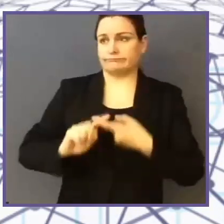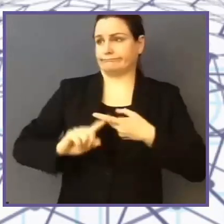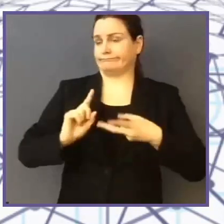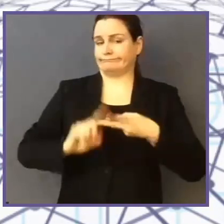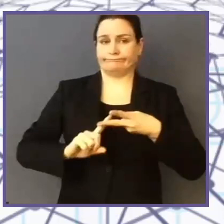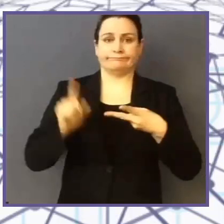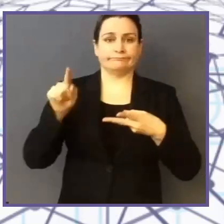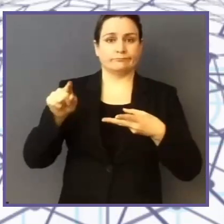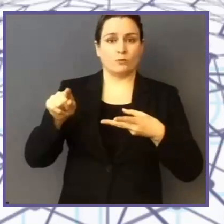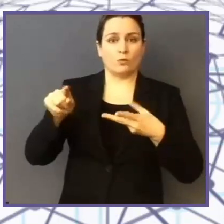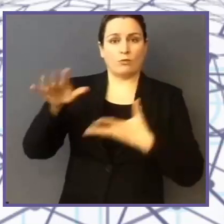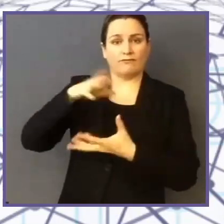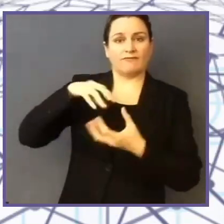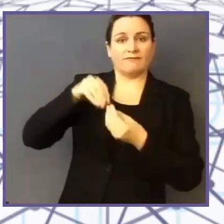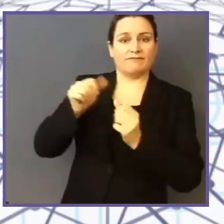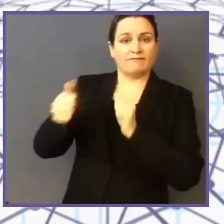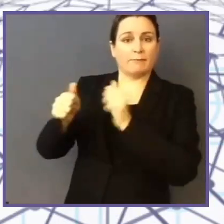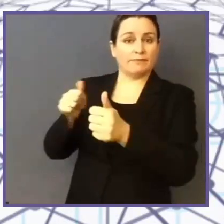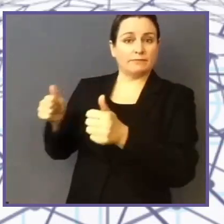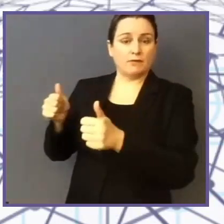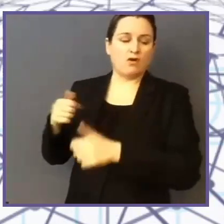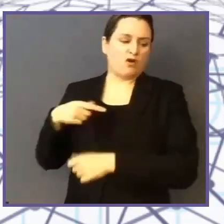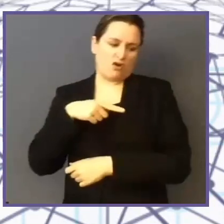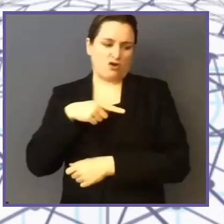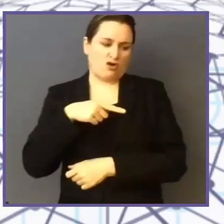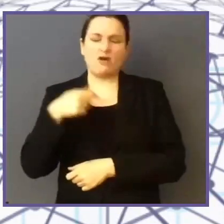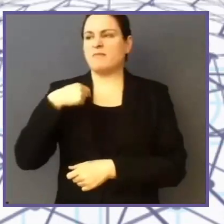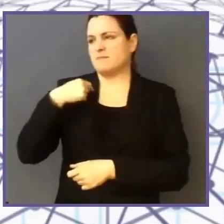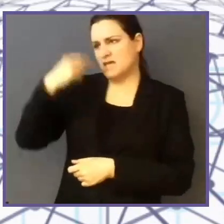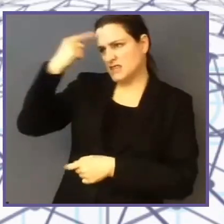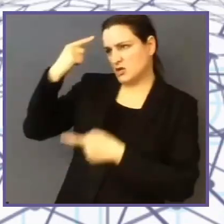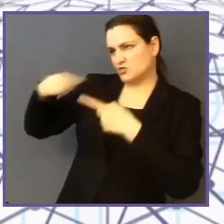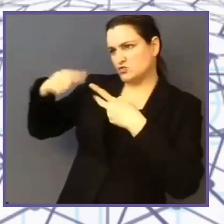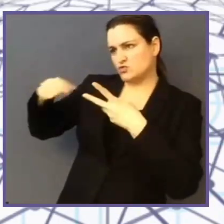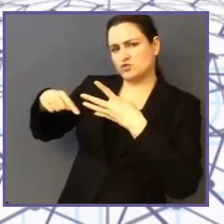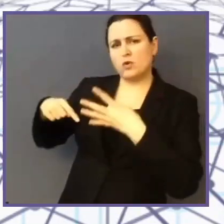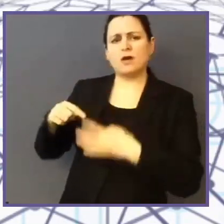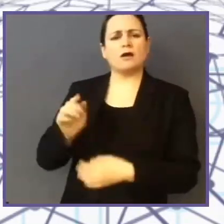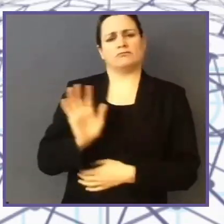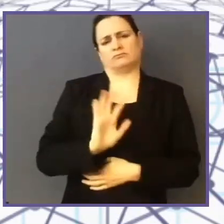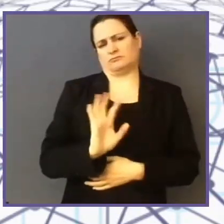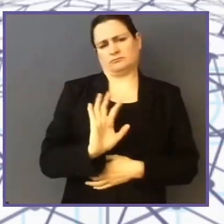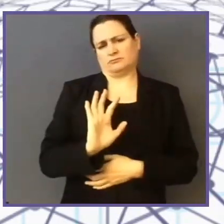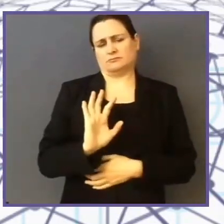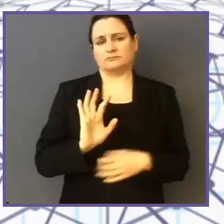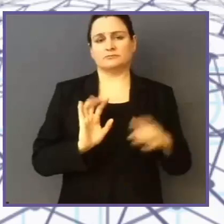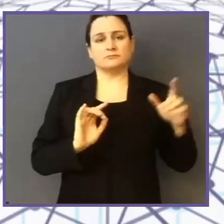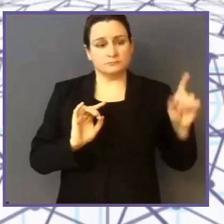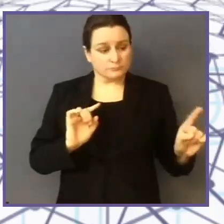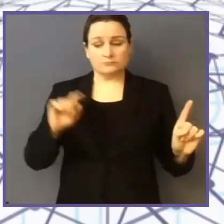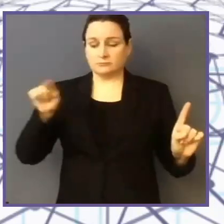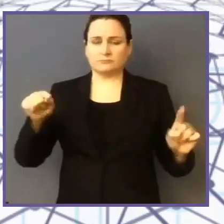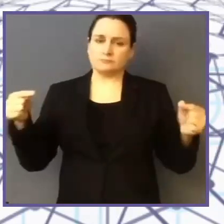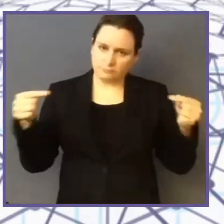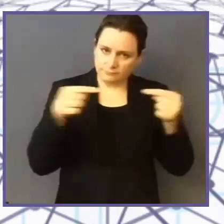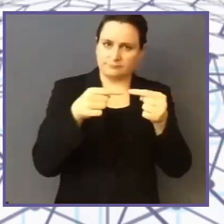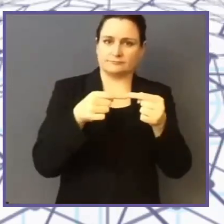The history of the disability movement that includes decisions being taken in our best